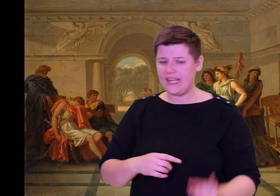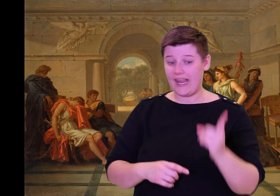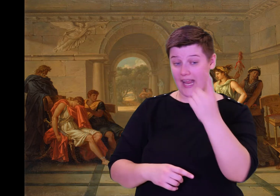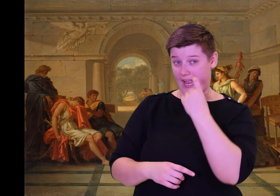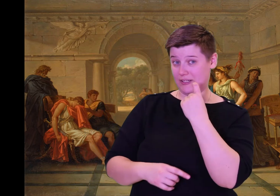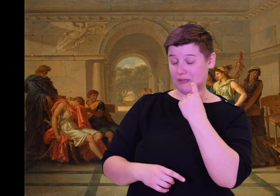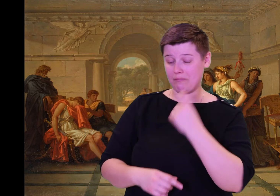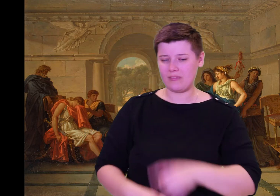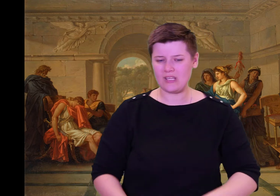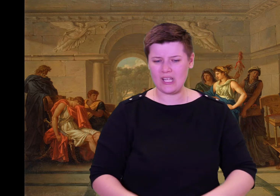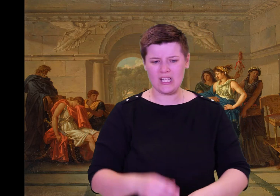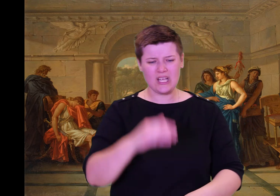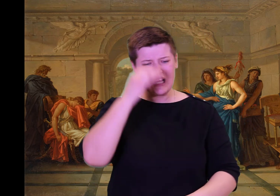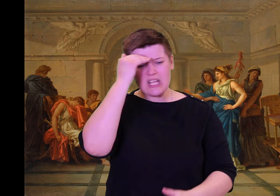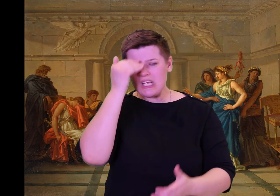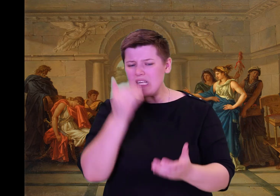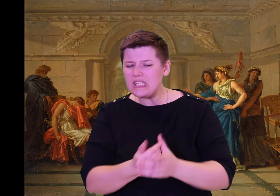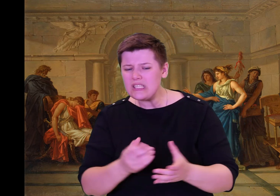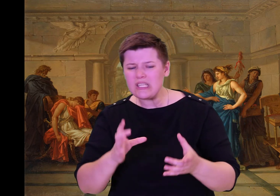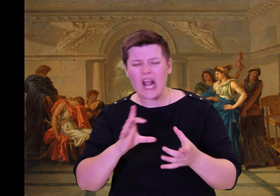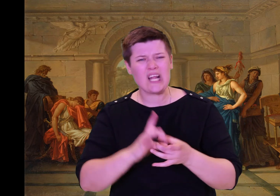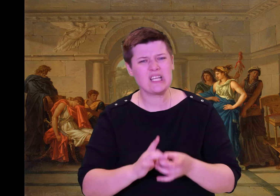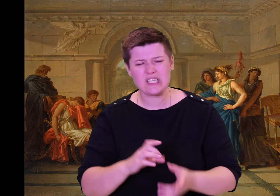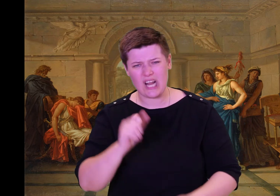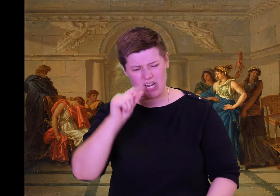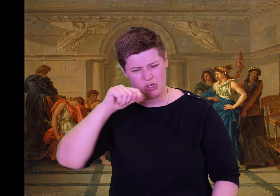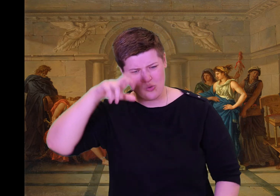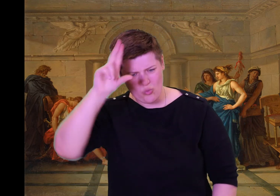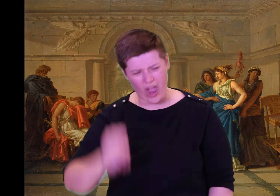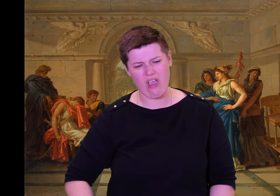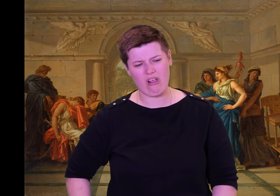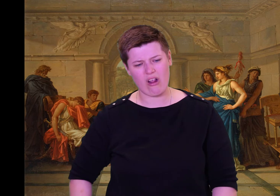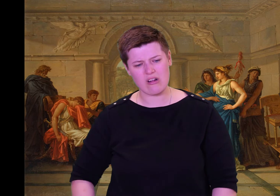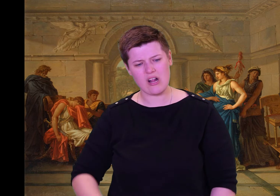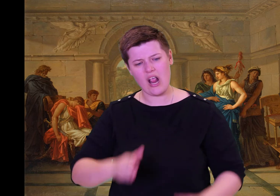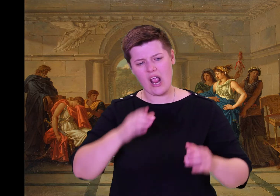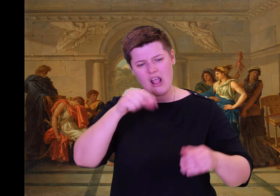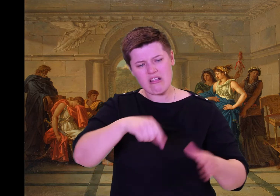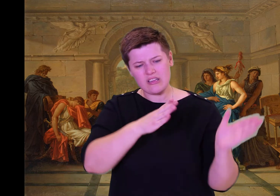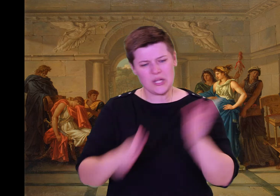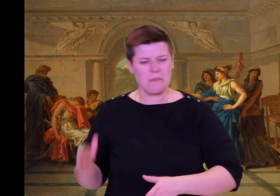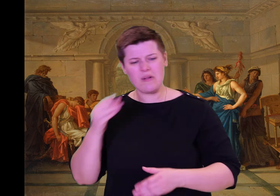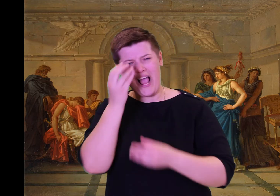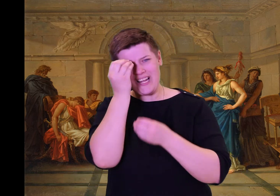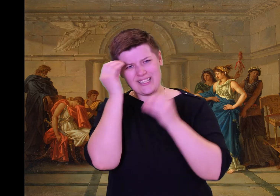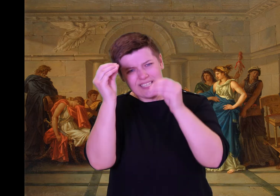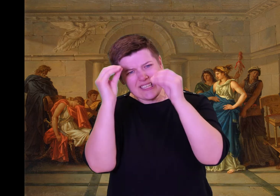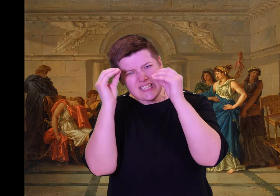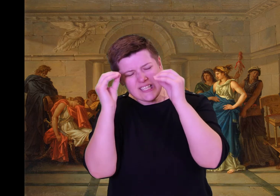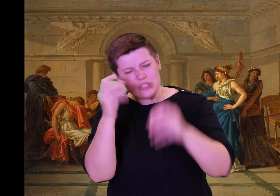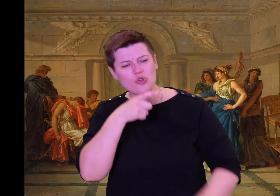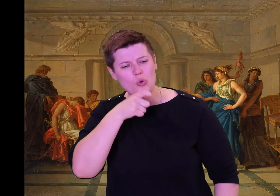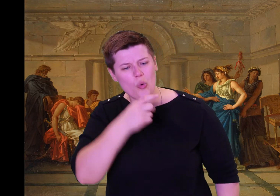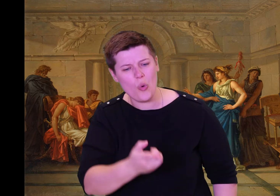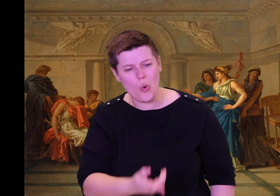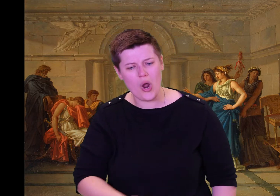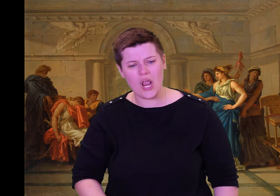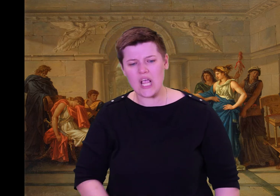then snake, then leopard, then a mighty boar, then flowing water, then a